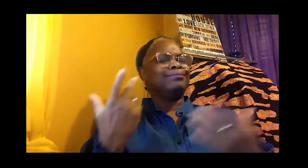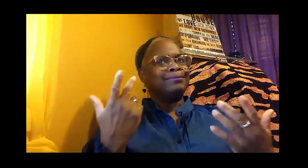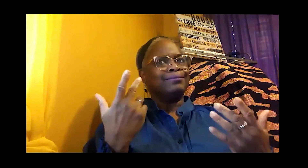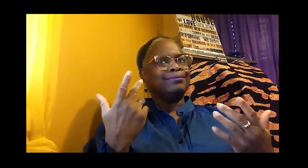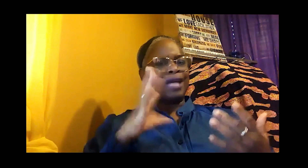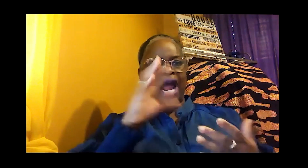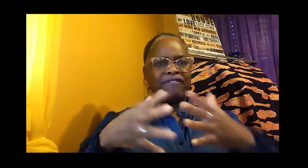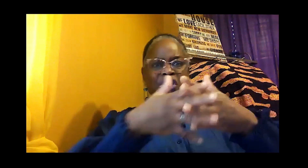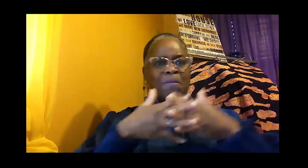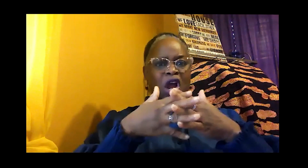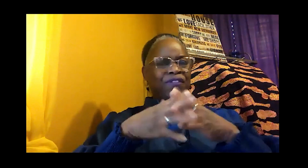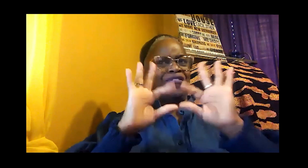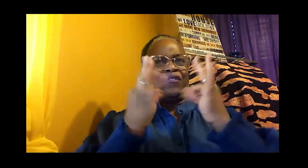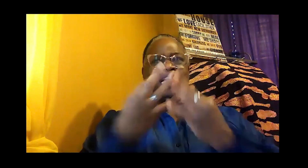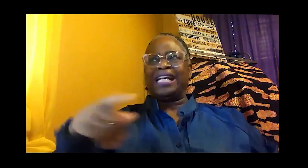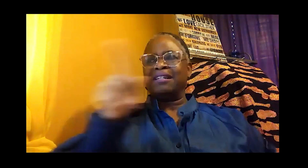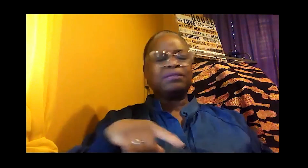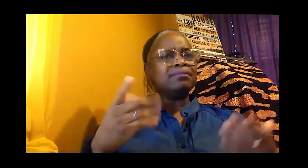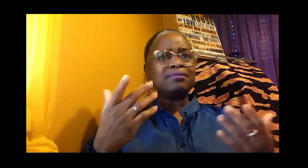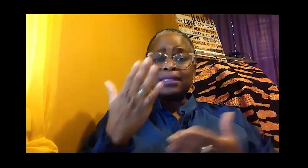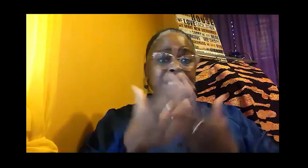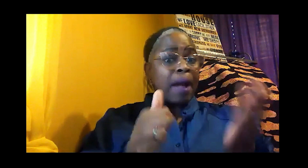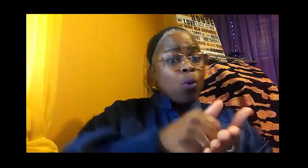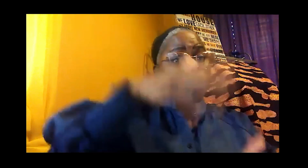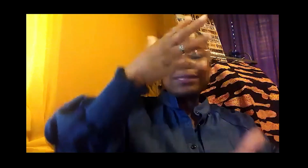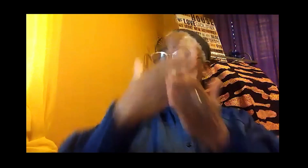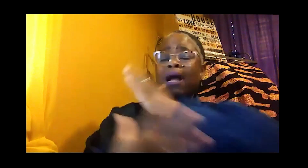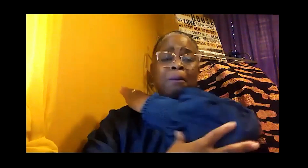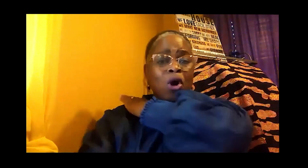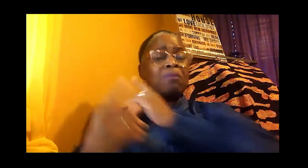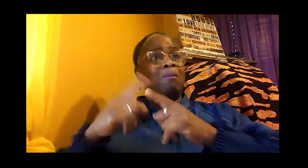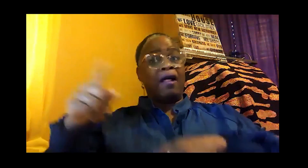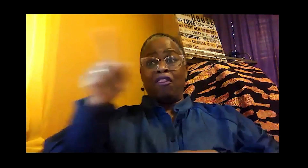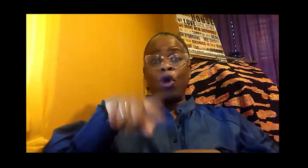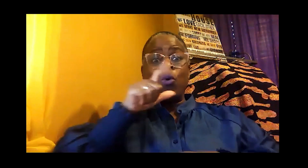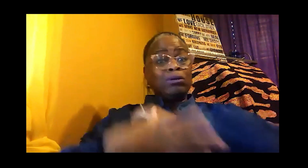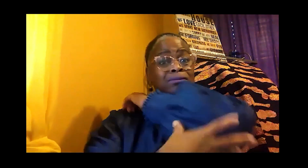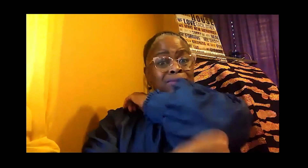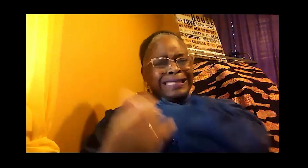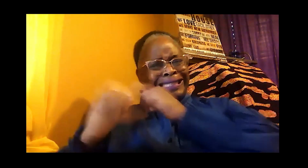Today's African-American families may be affluent or impoverished - if they are impoverished,